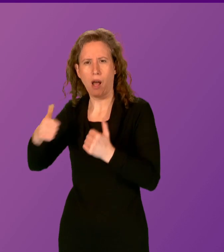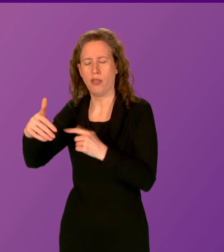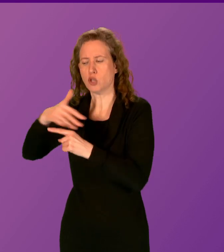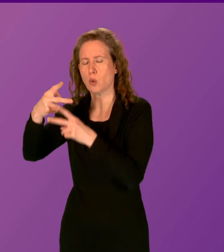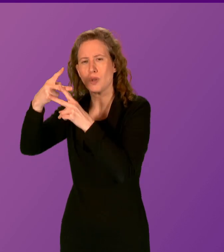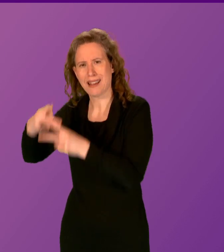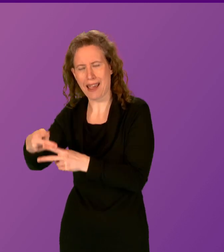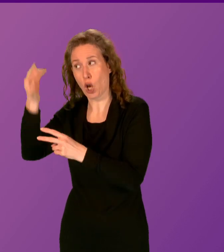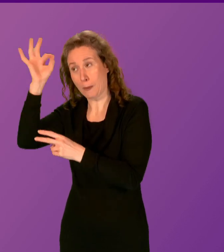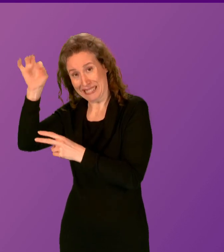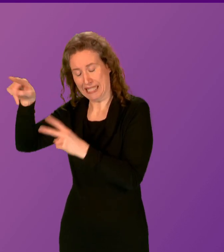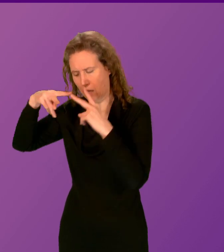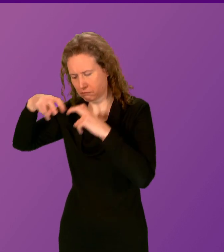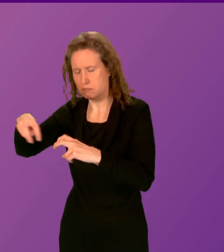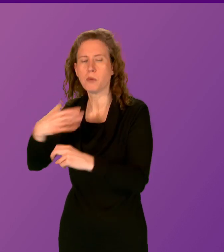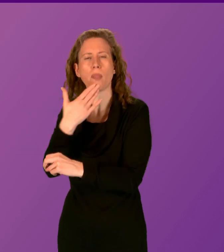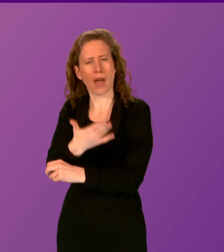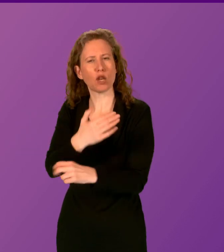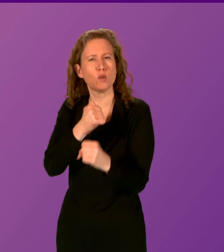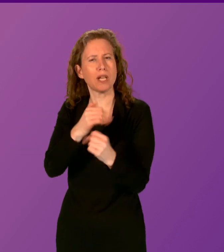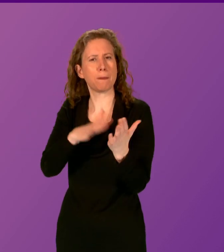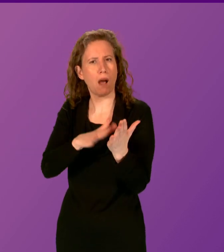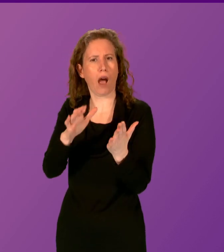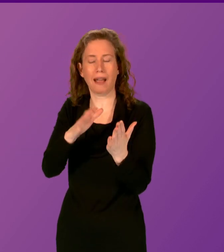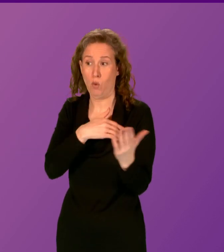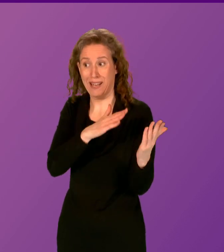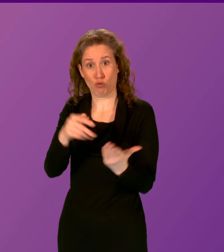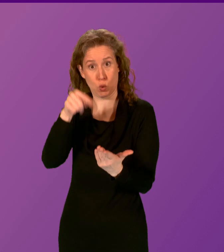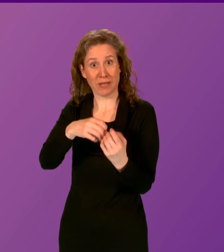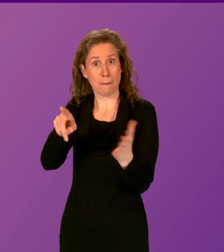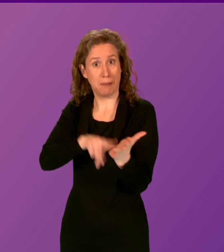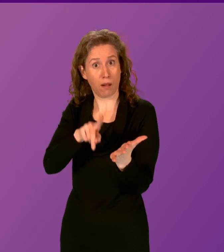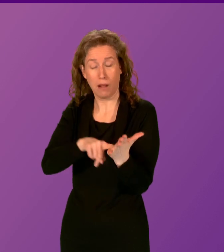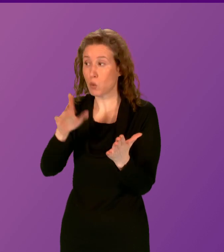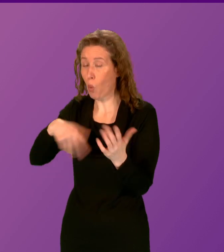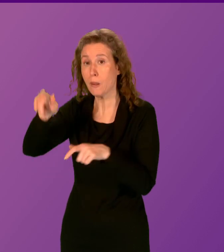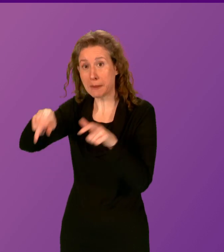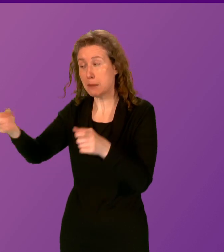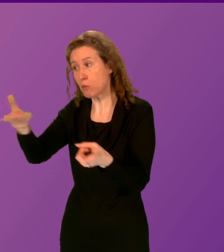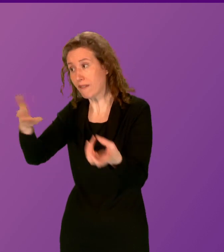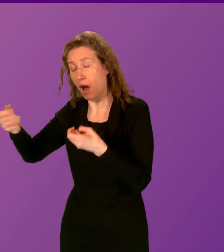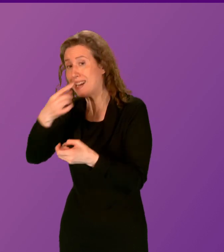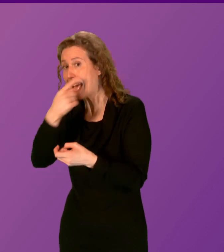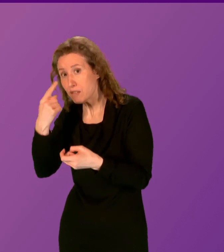I extend my thanks to her for introducing the bill, and to all the witnesses who have provided evidence to the committee thus far.